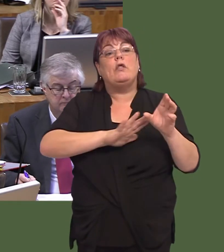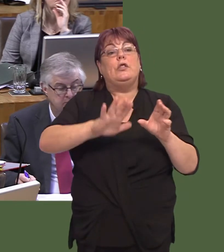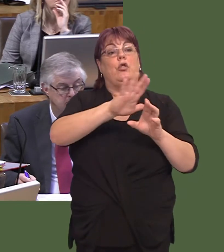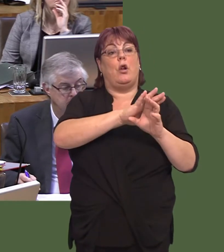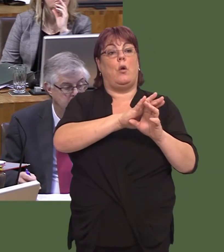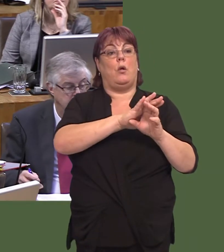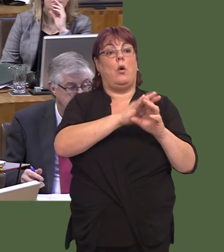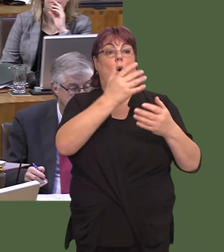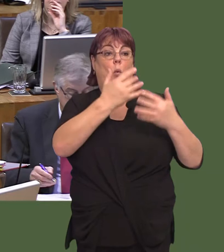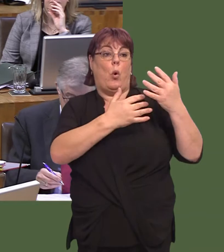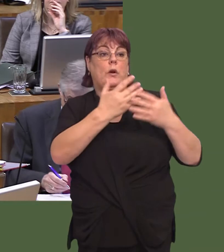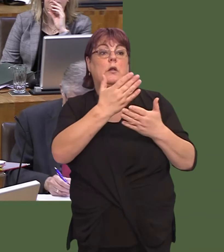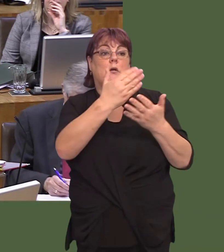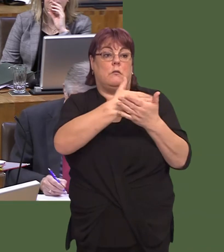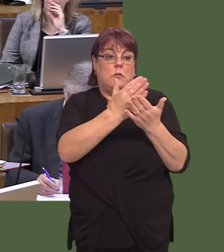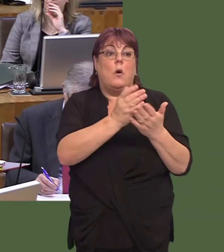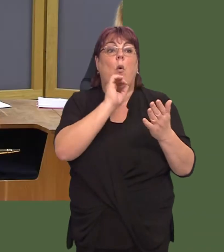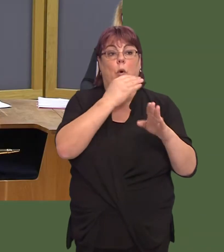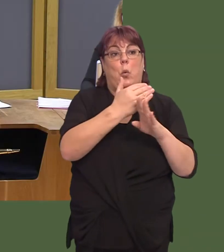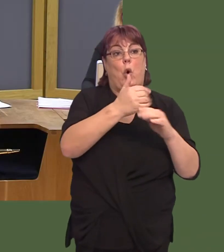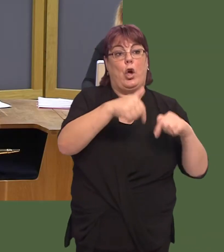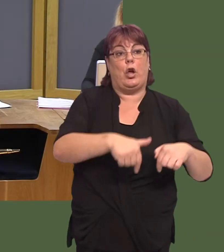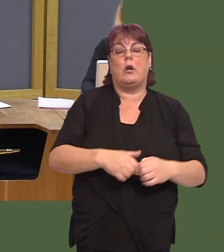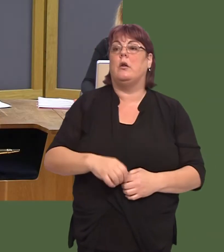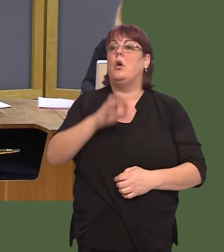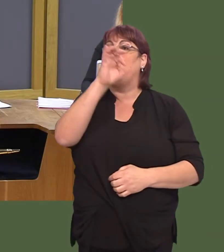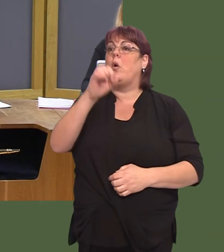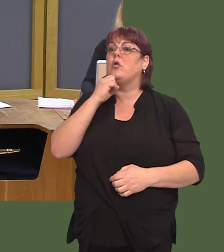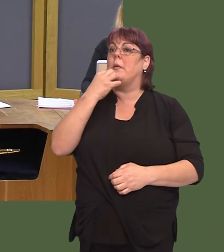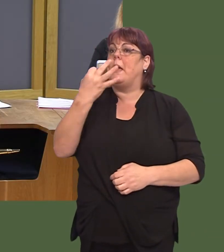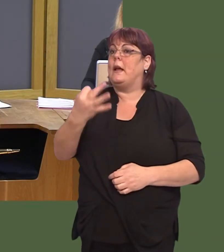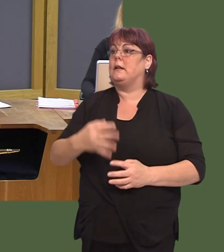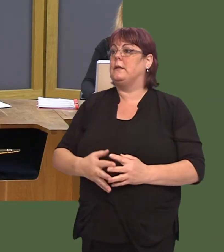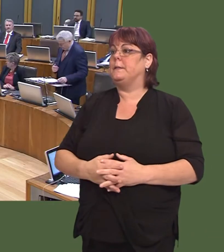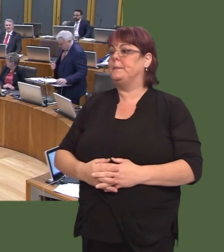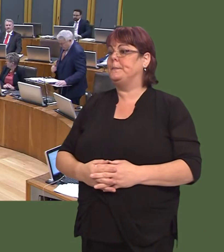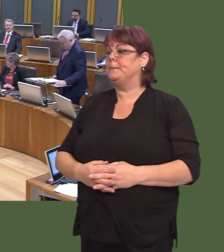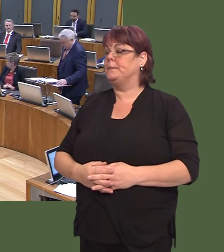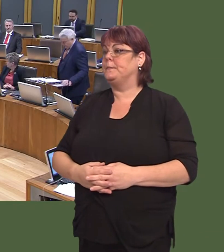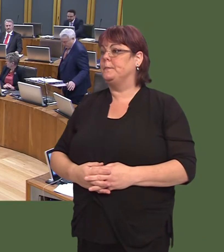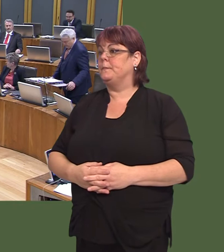at whether theyíd work for Wales. Sian Gwenllian: 8.